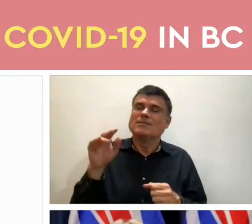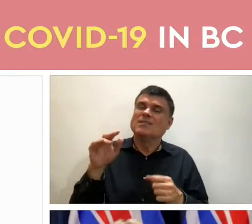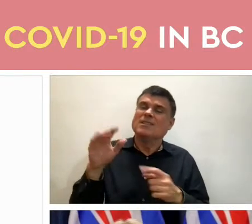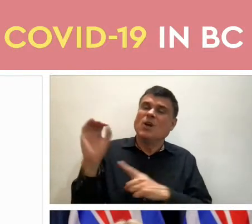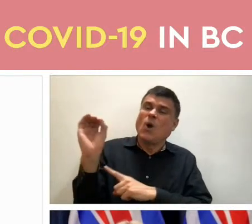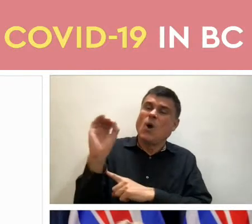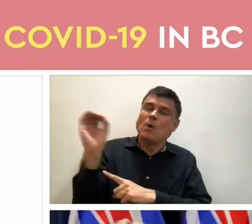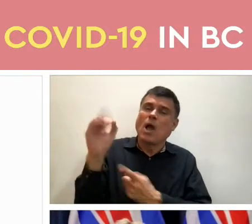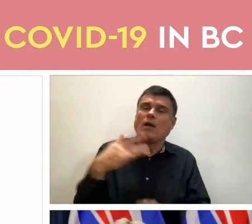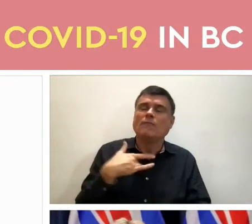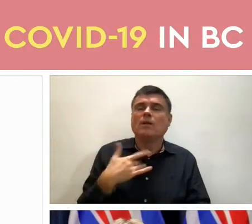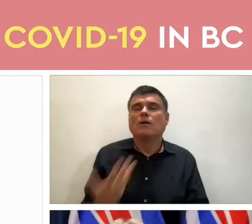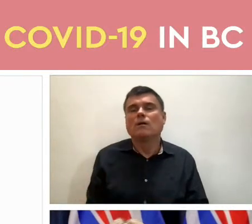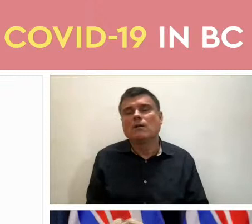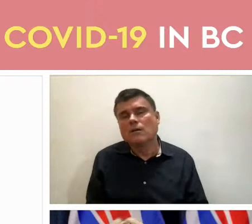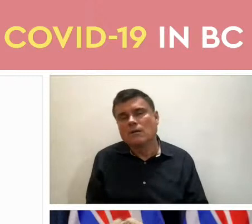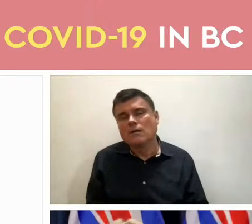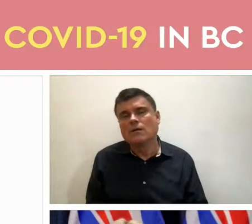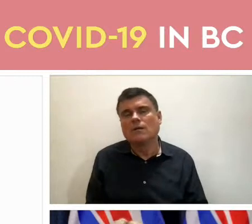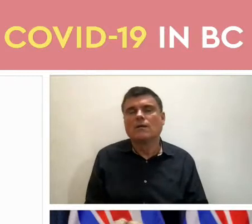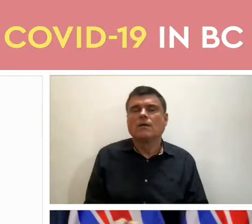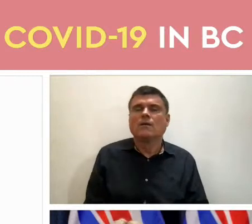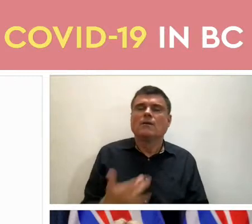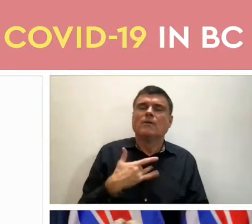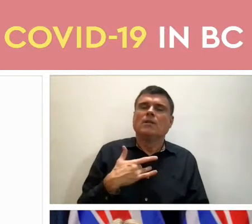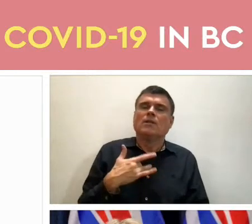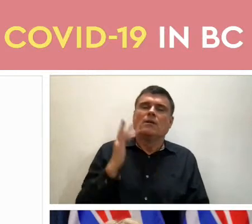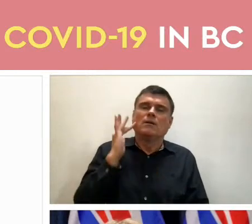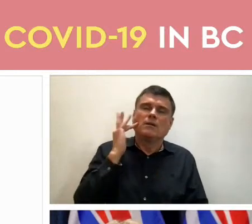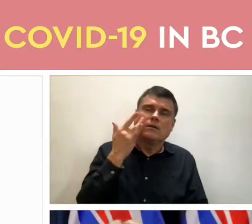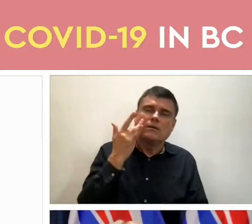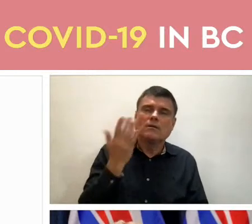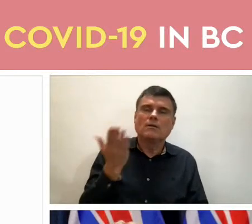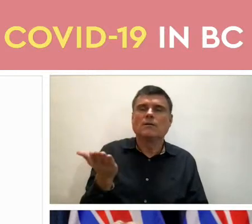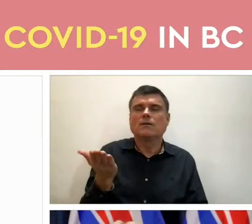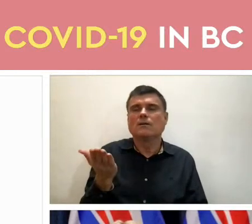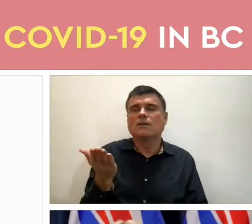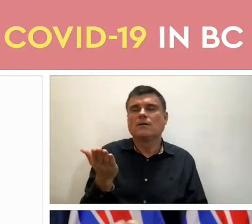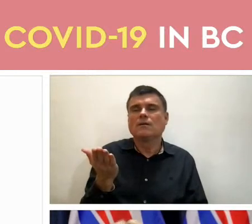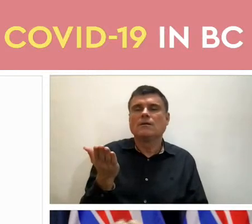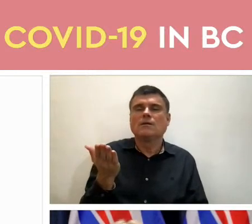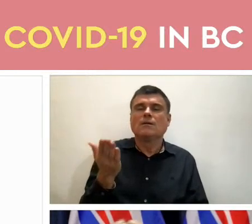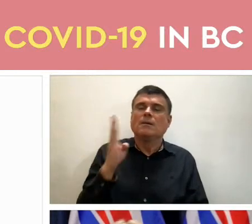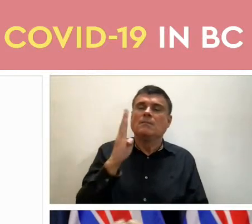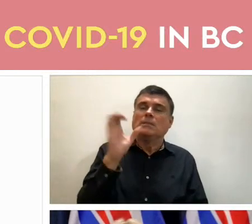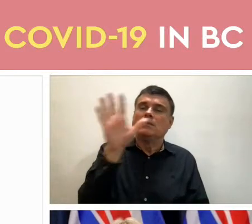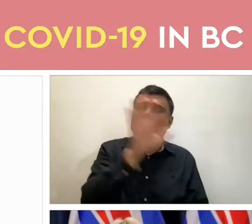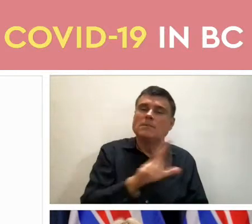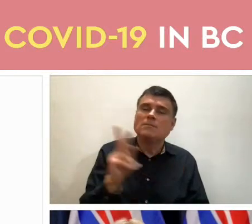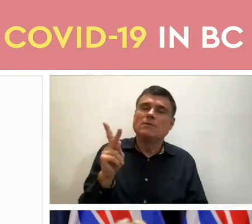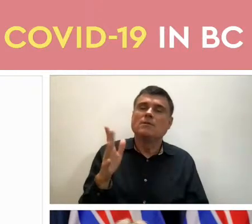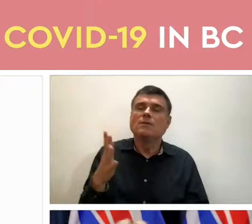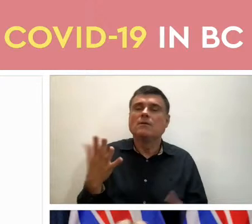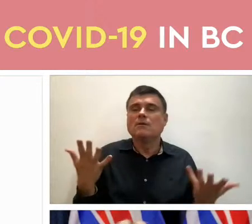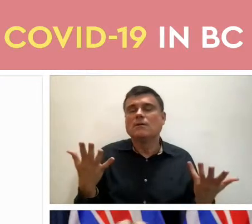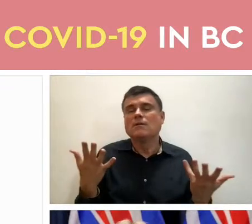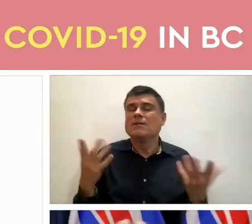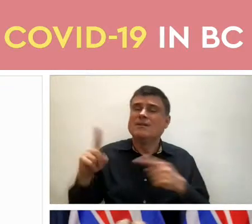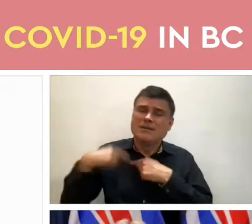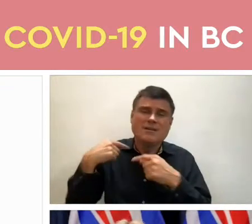We have done the right thing over and over. We've gotten vaccinated in record numbers.